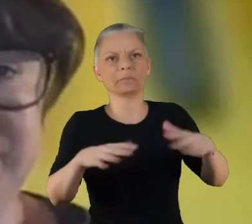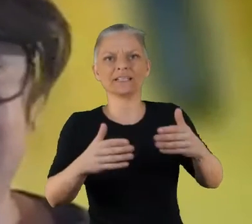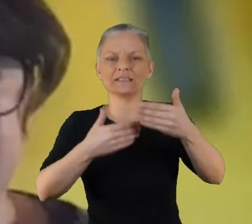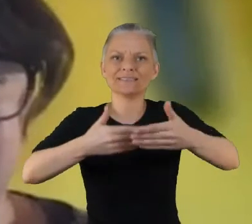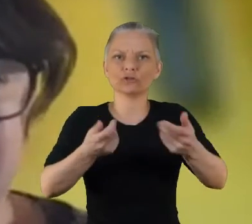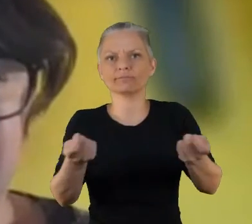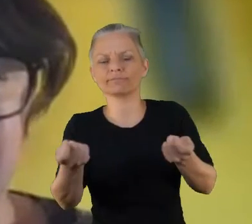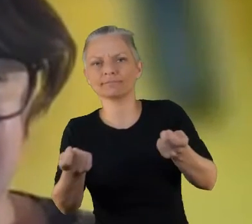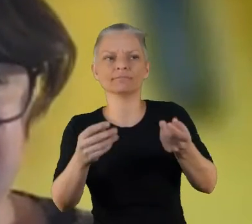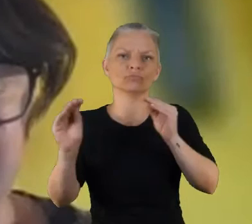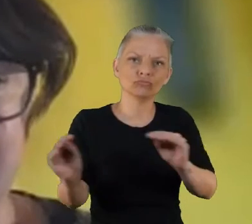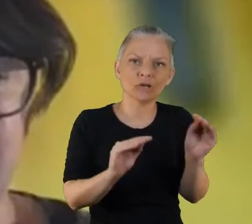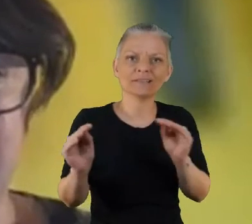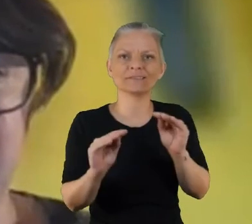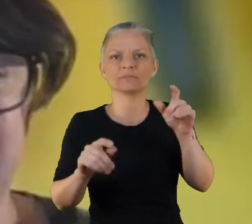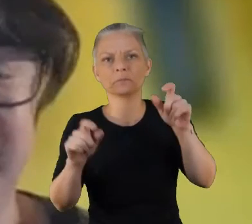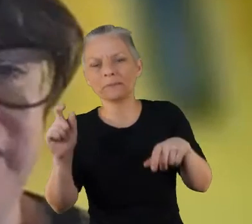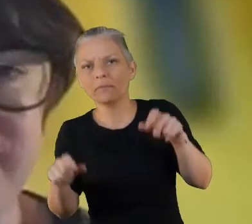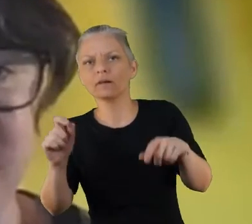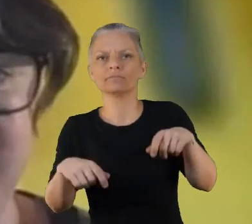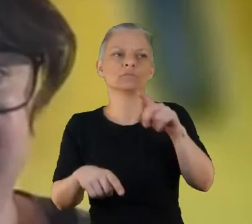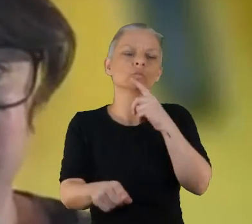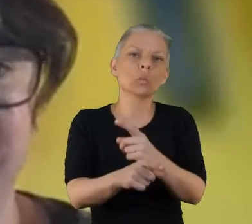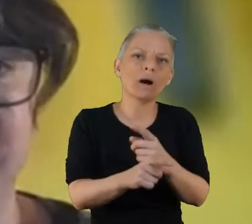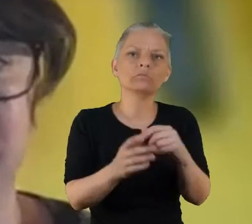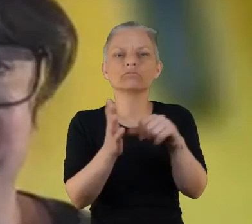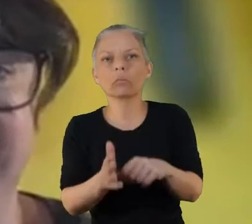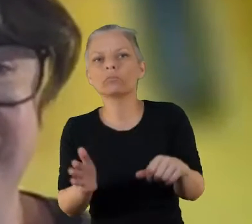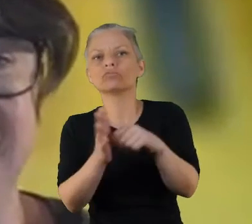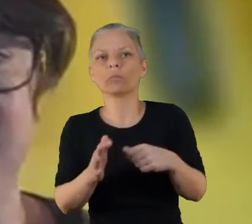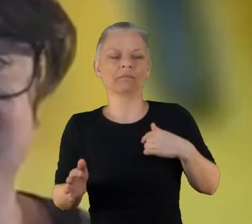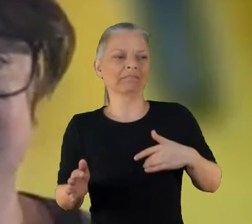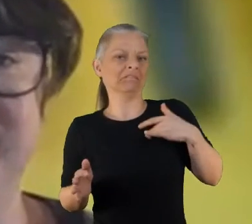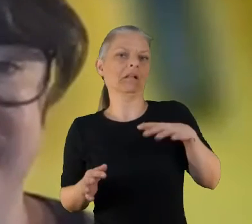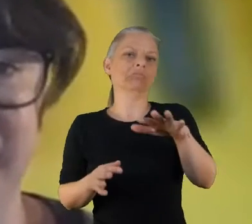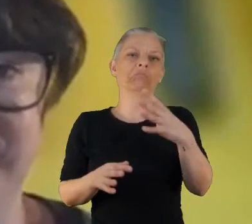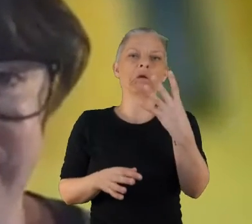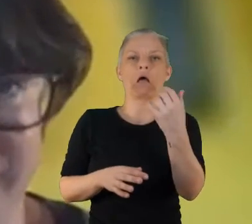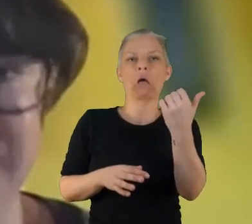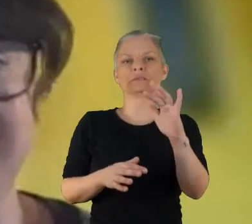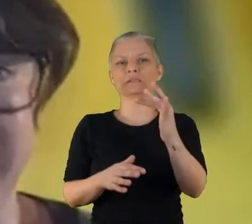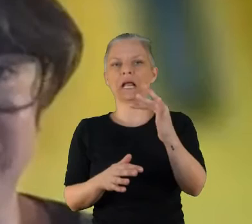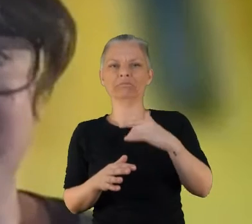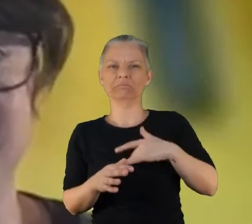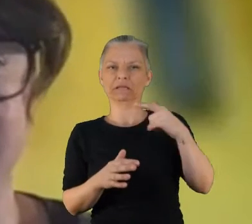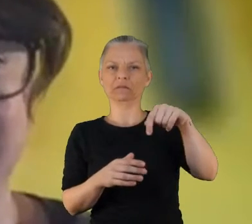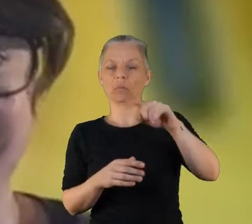sessions and trainings with people and they’re talking about problems, I feel like nine times out of ten what we end up finding out is that group doesn’t have a group agreement.